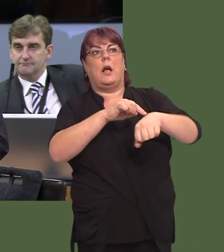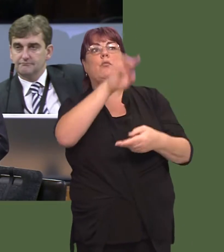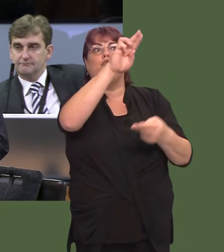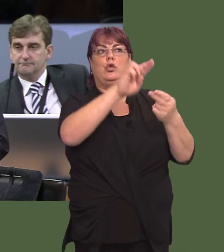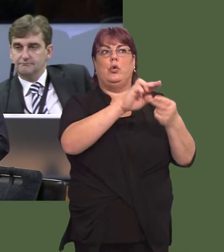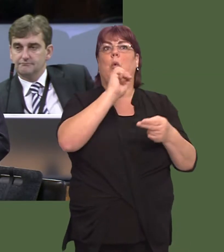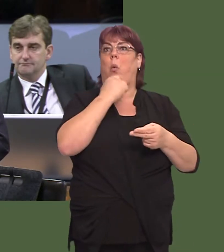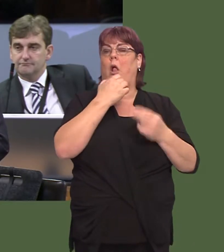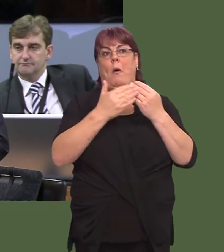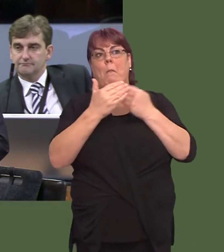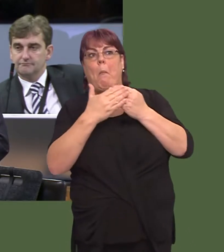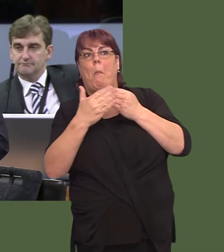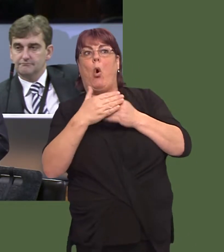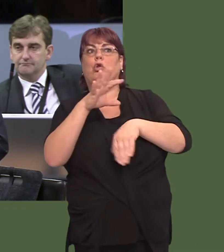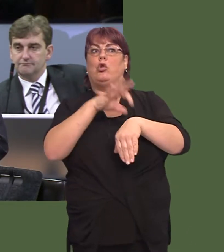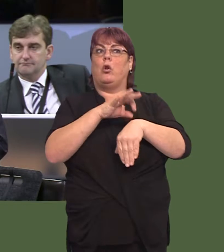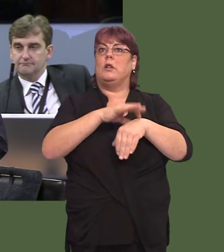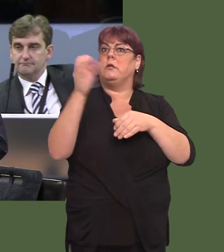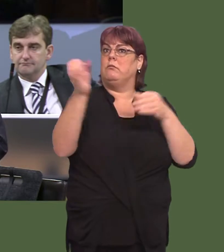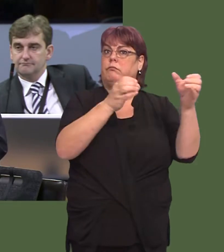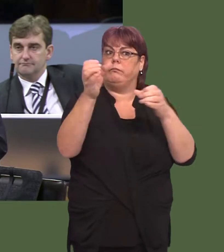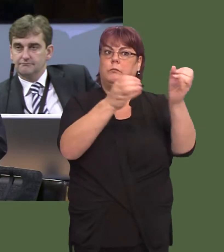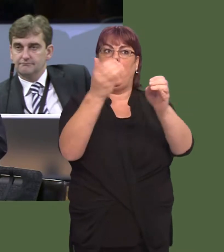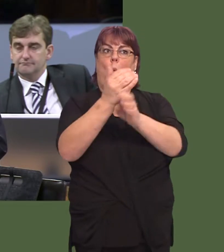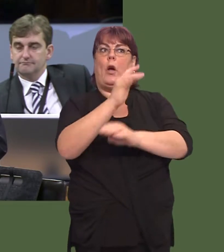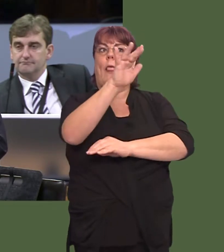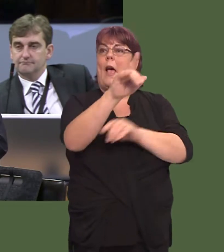will be filled and, above all, the deficit will come under control.